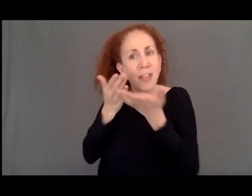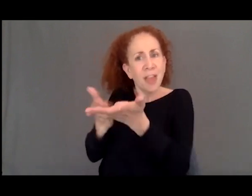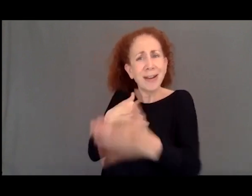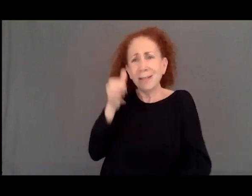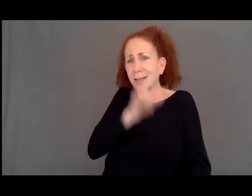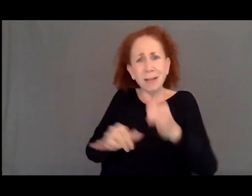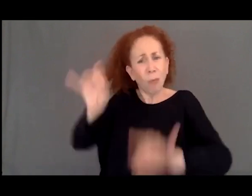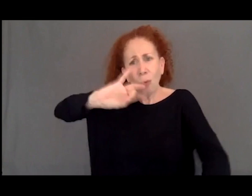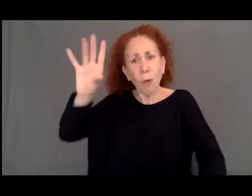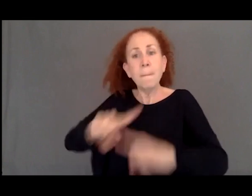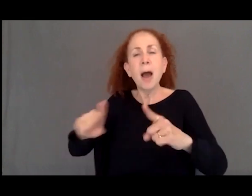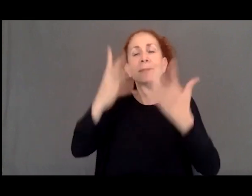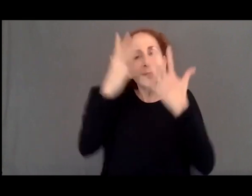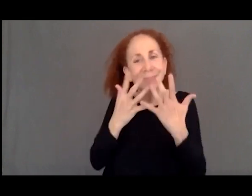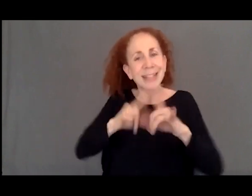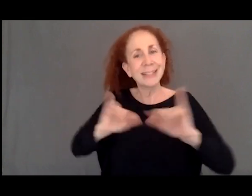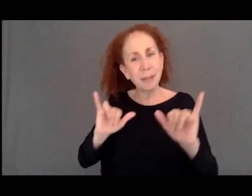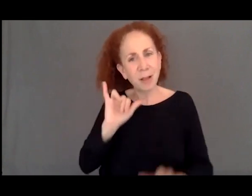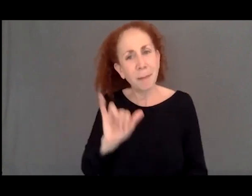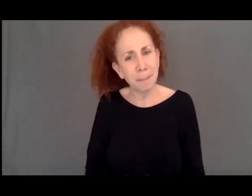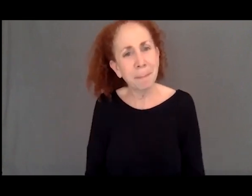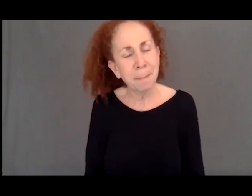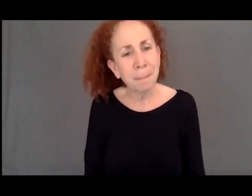but it's also horrifying and tragic all at the same time.